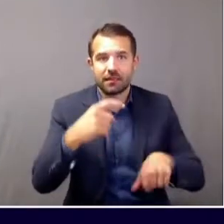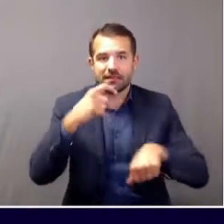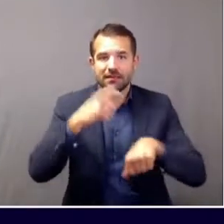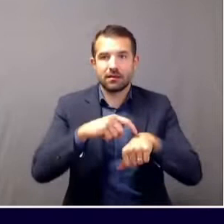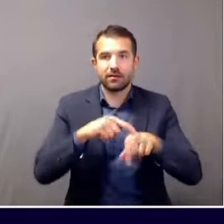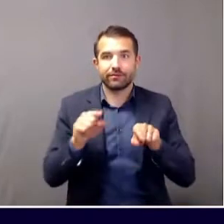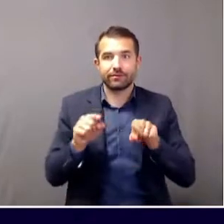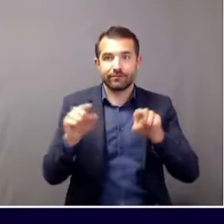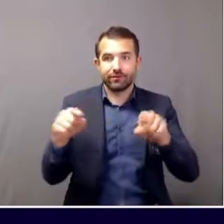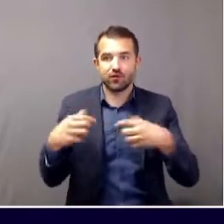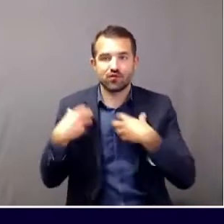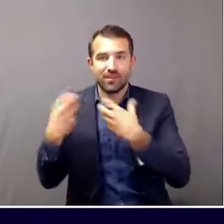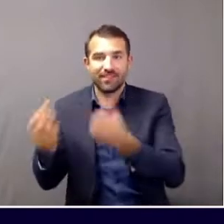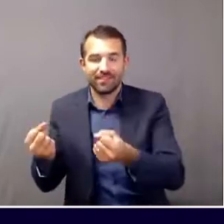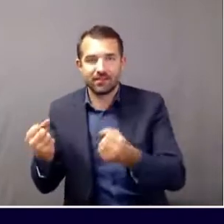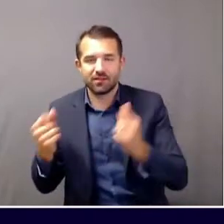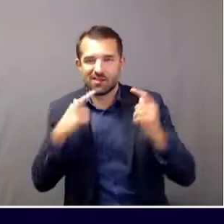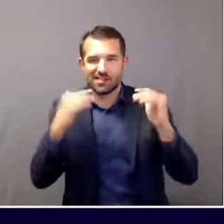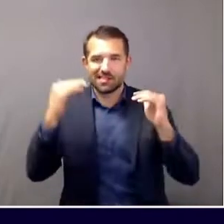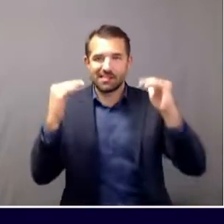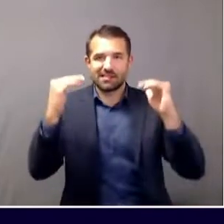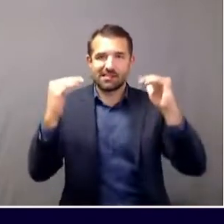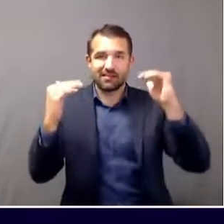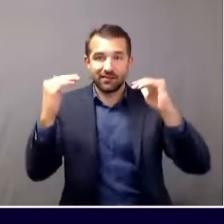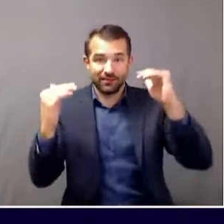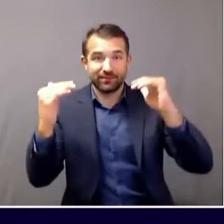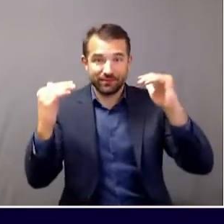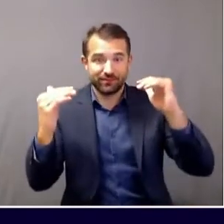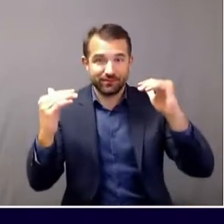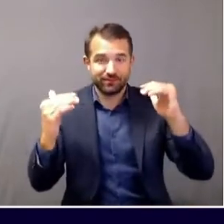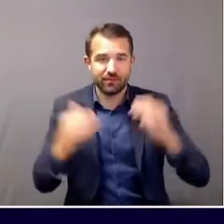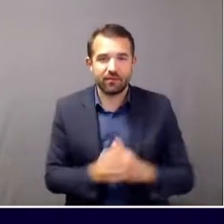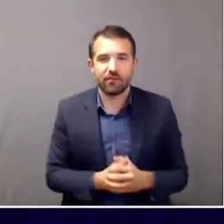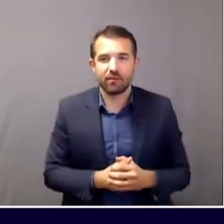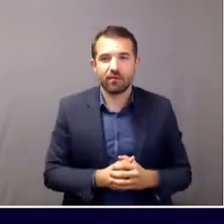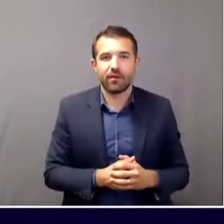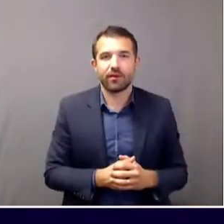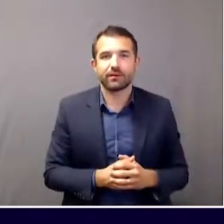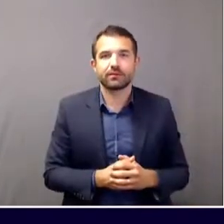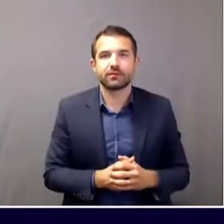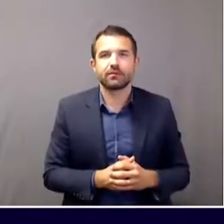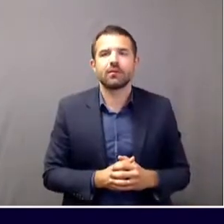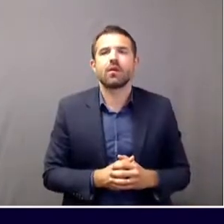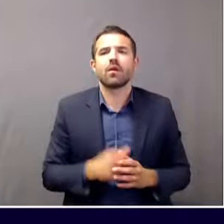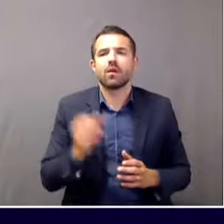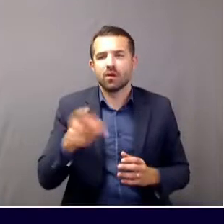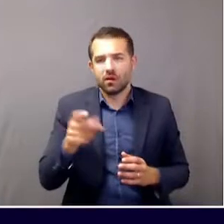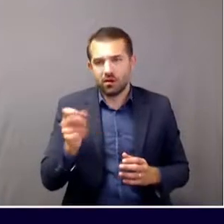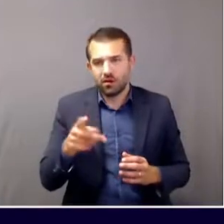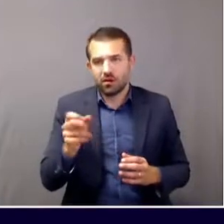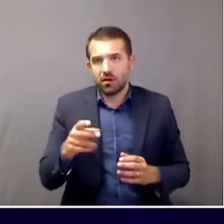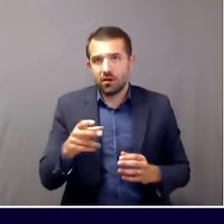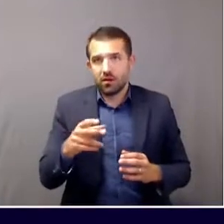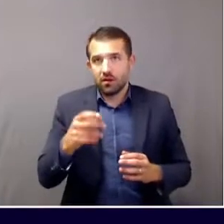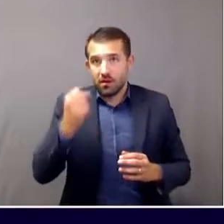okay I'm okay but it did pique your